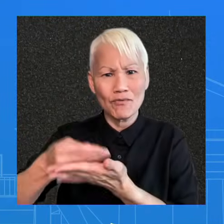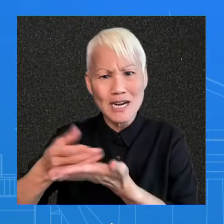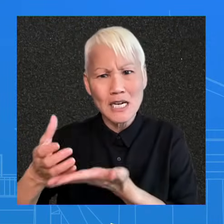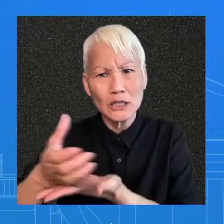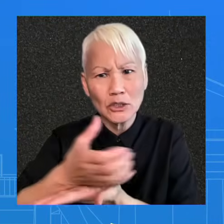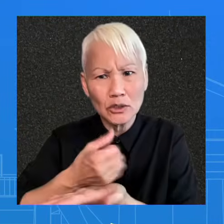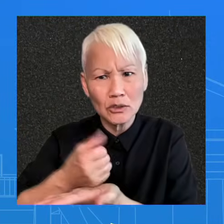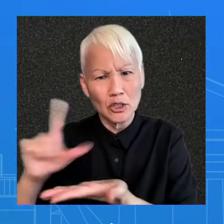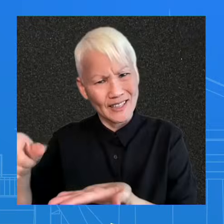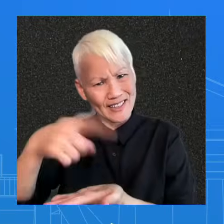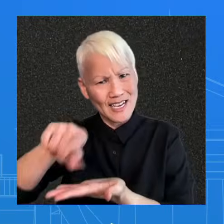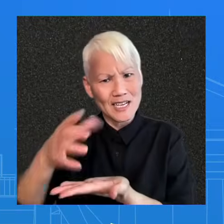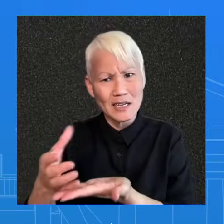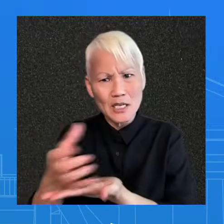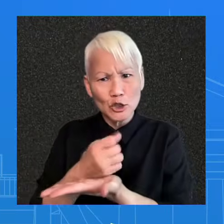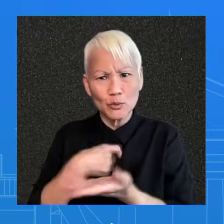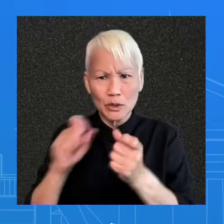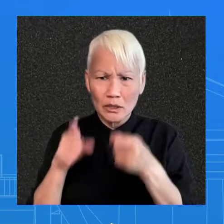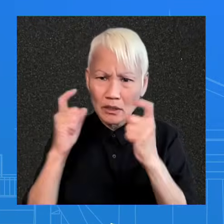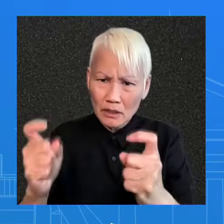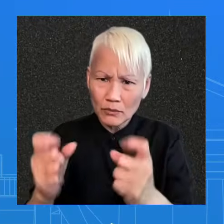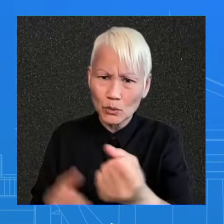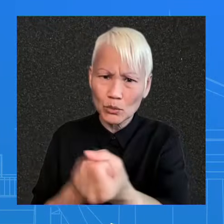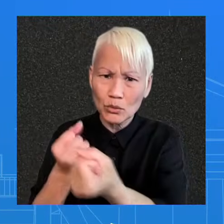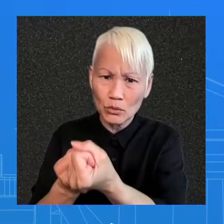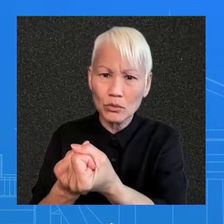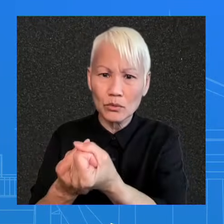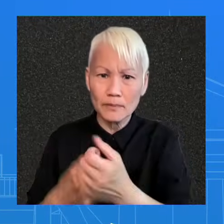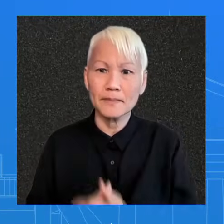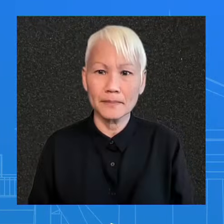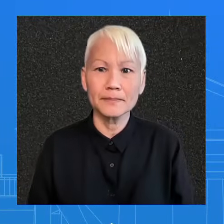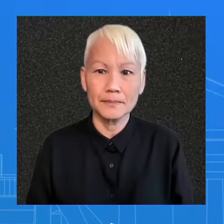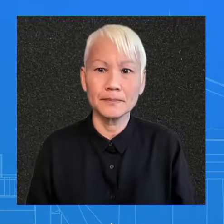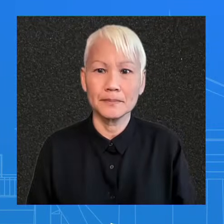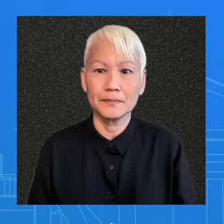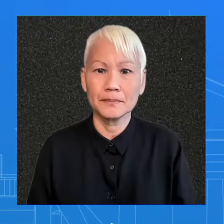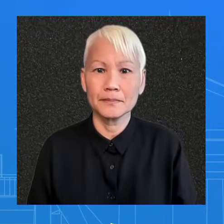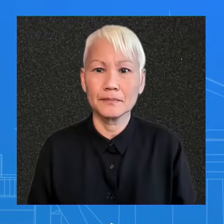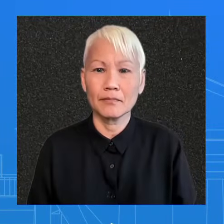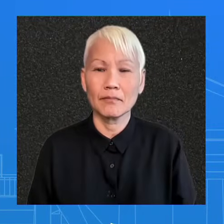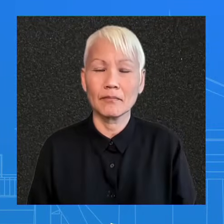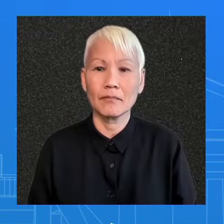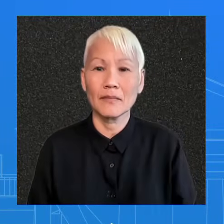The Press: Can I ask you about the latest flight of migrants, this time to Sacramento?